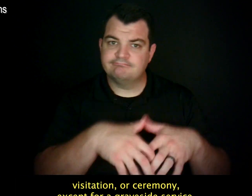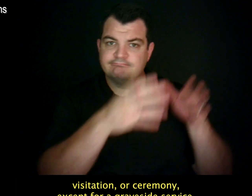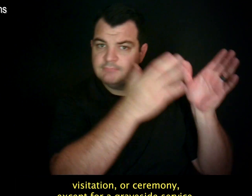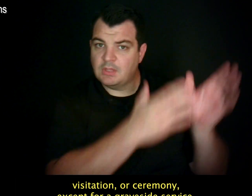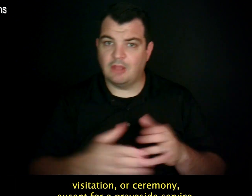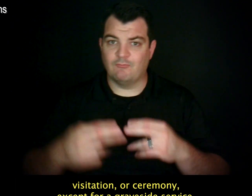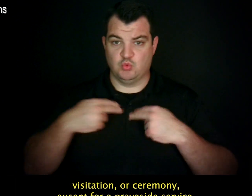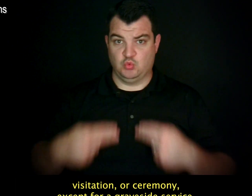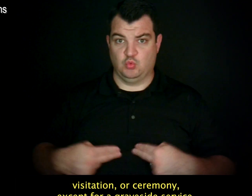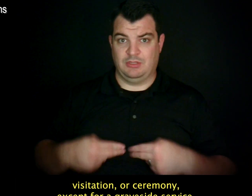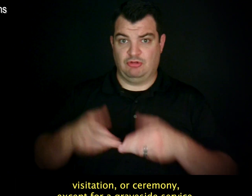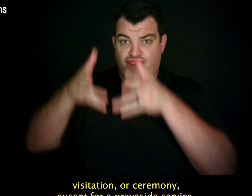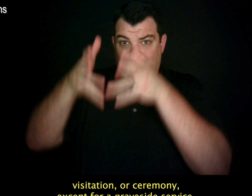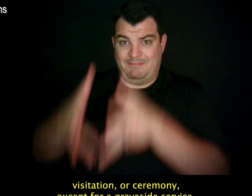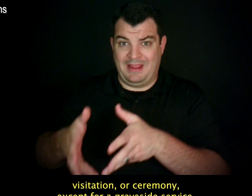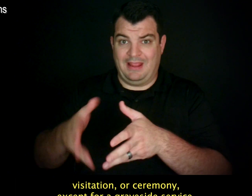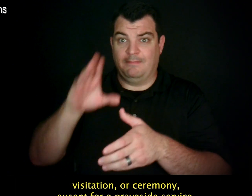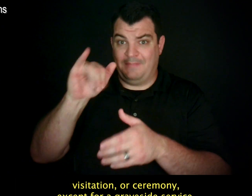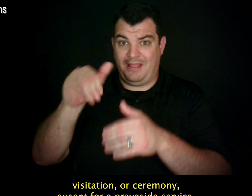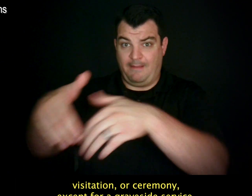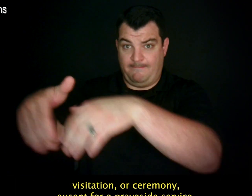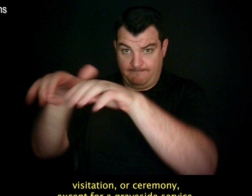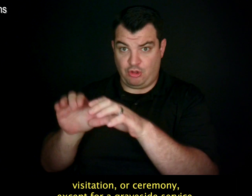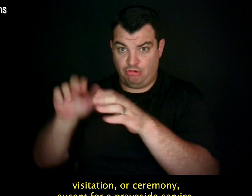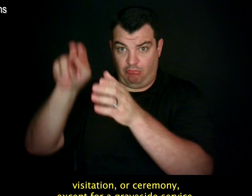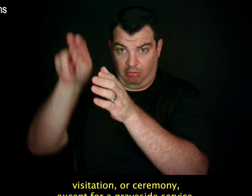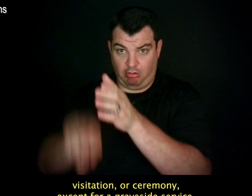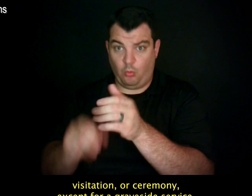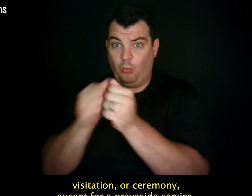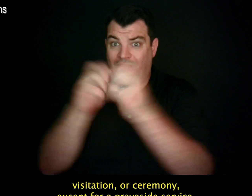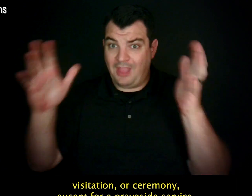visitation, or ceremony, except for a graveside service.